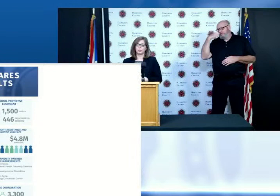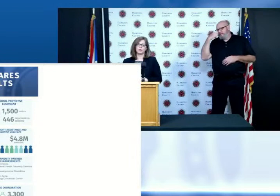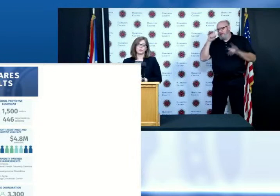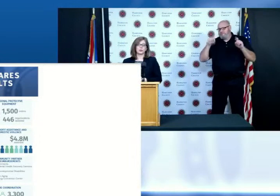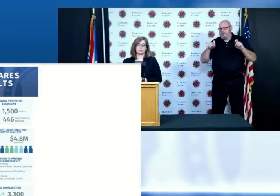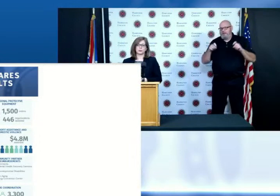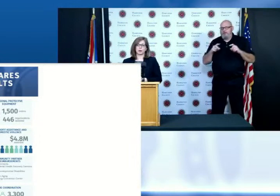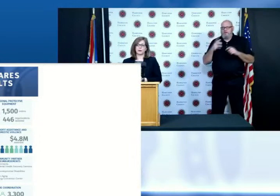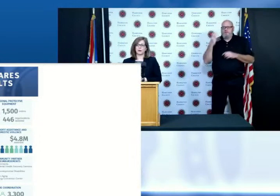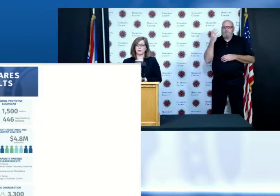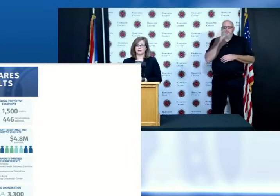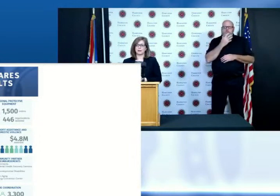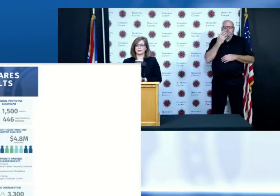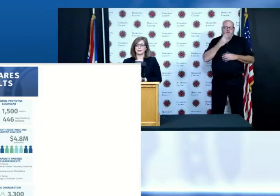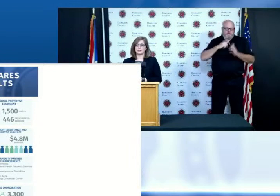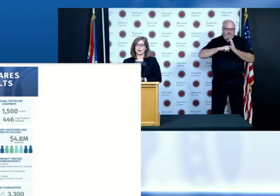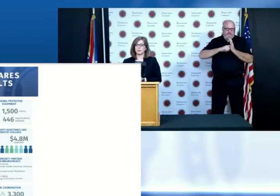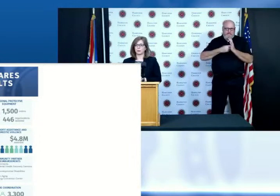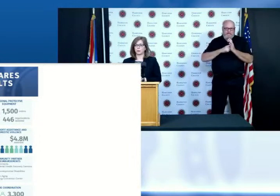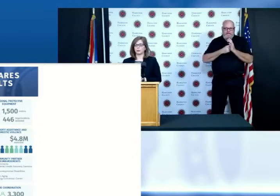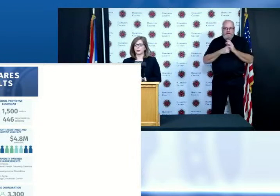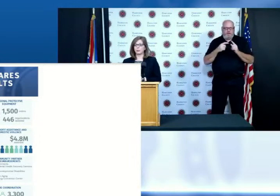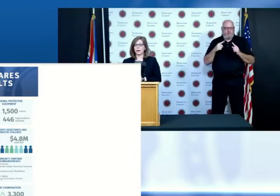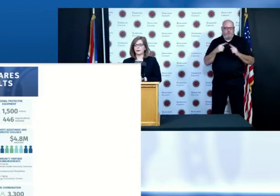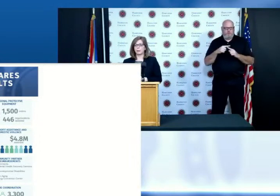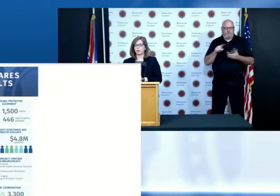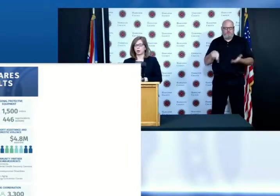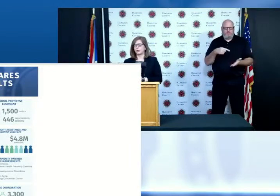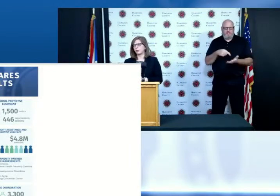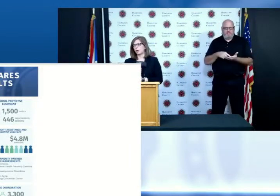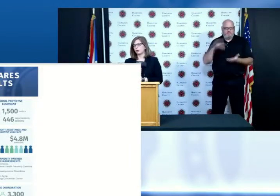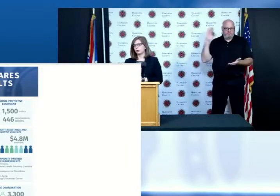reducing the spread of Covid-19 we're very proud of that program and the partnership